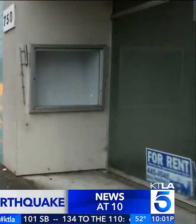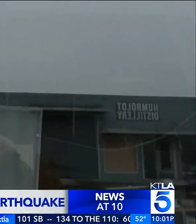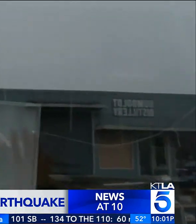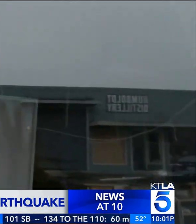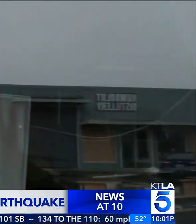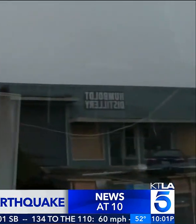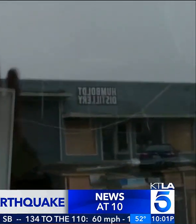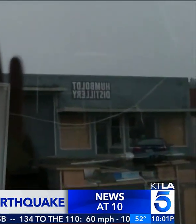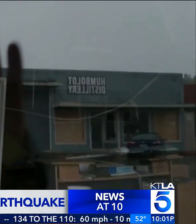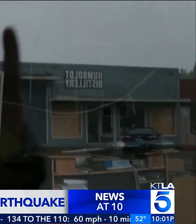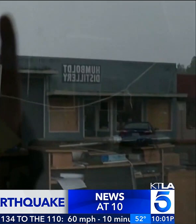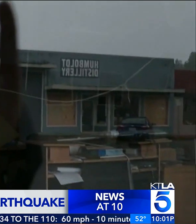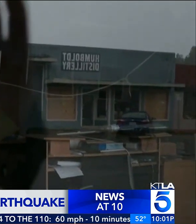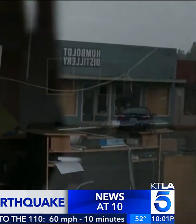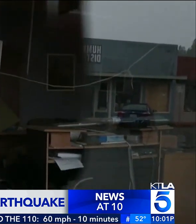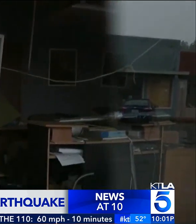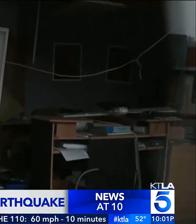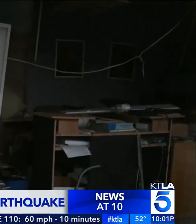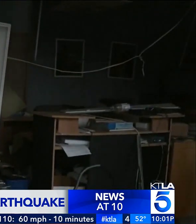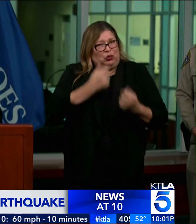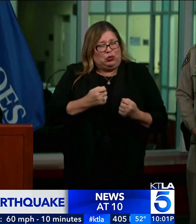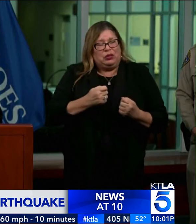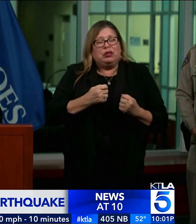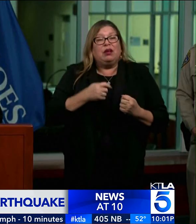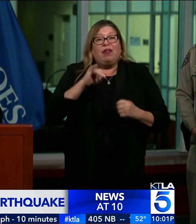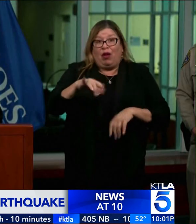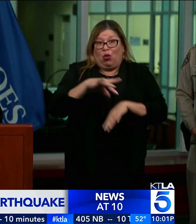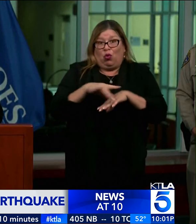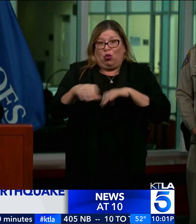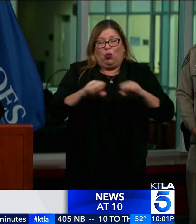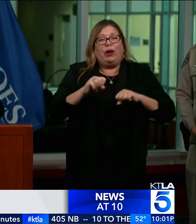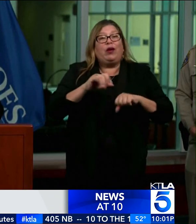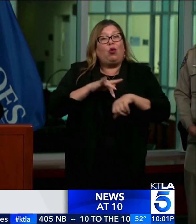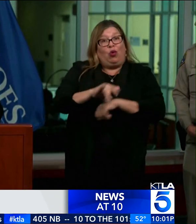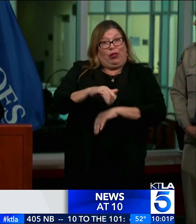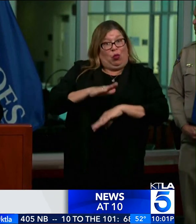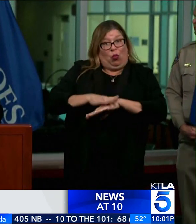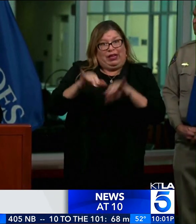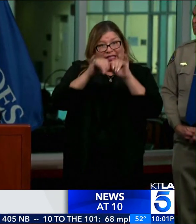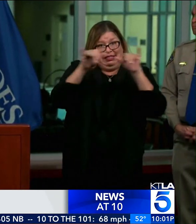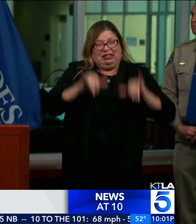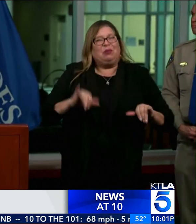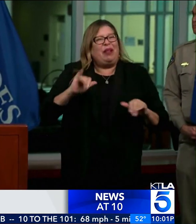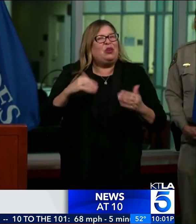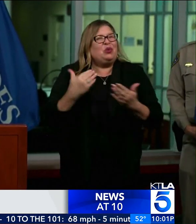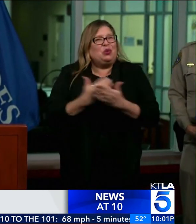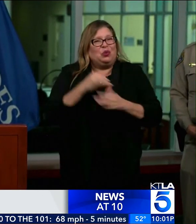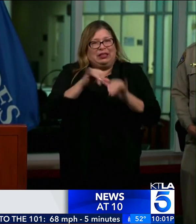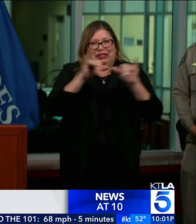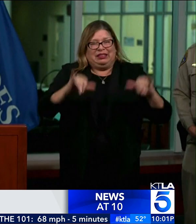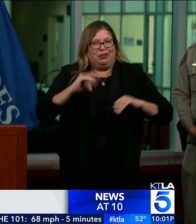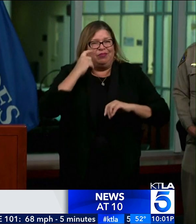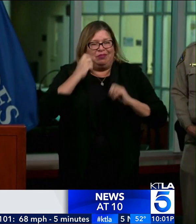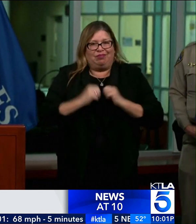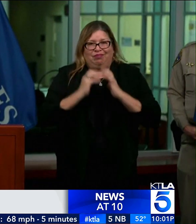TUESDAY MORNING JOLTING PEOPLE AWAKE AND CUTTING OFF POWER TO